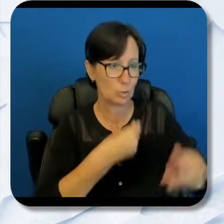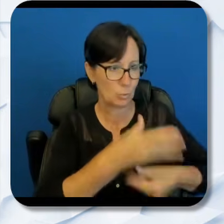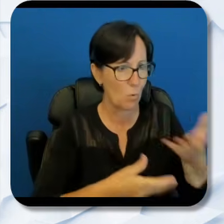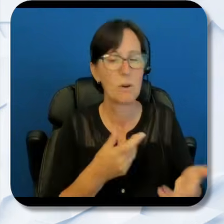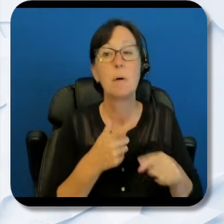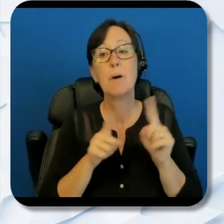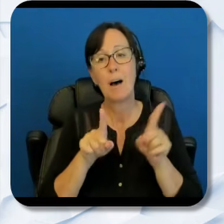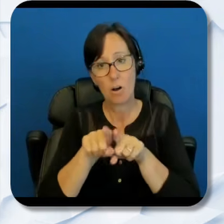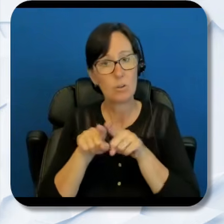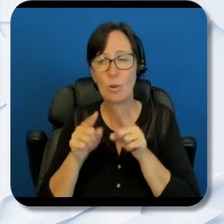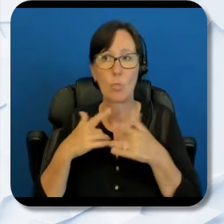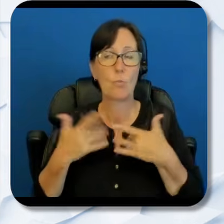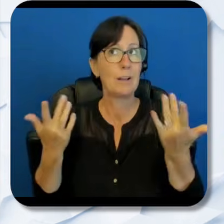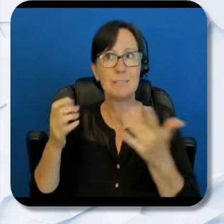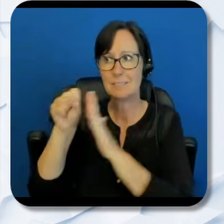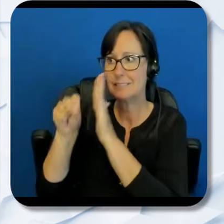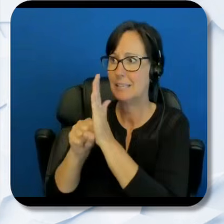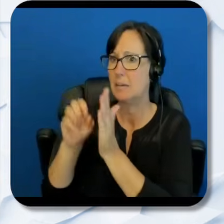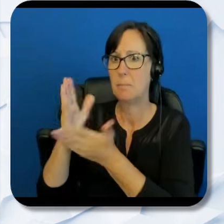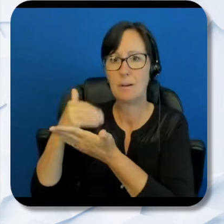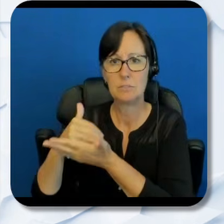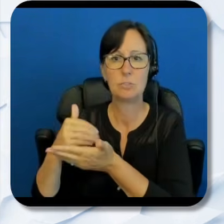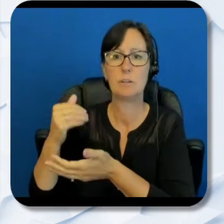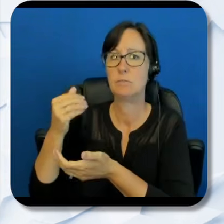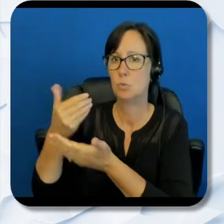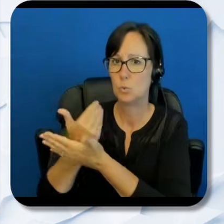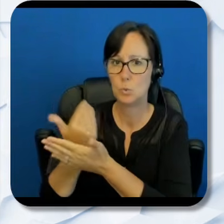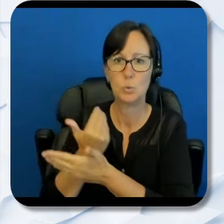state budget. I think it's a tremendous opportunity for us as a state to leverage